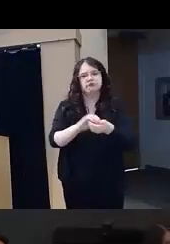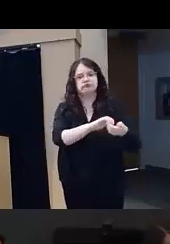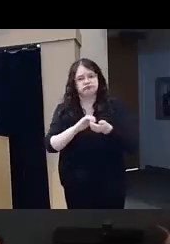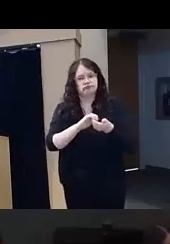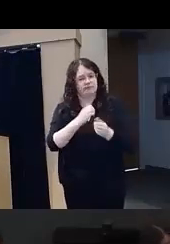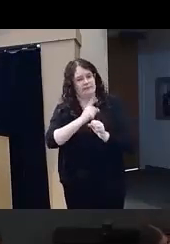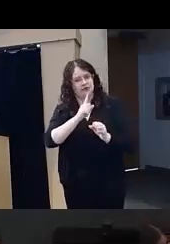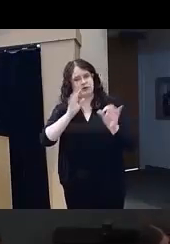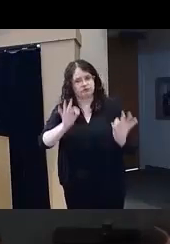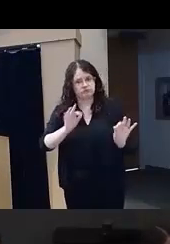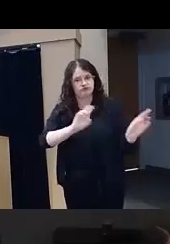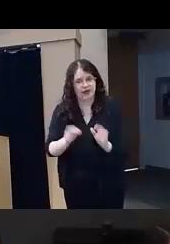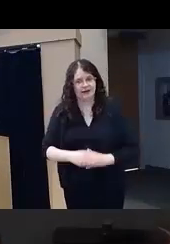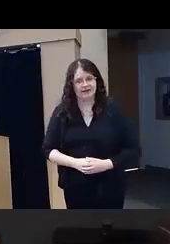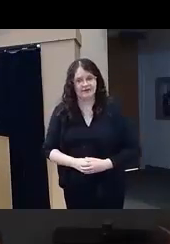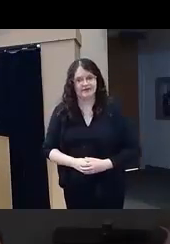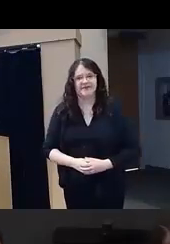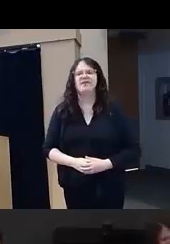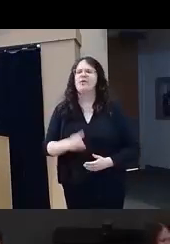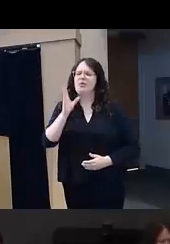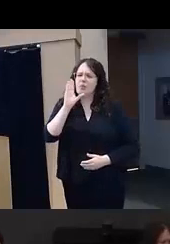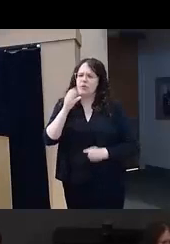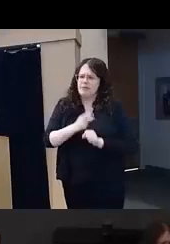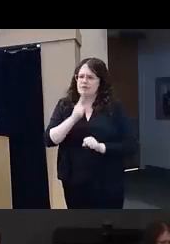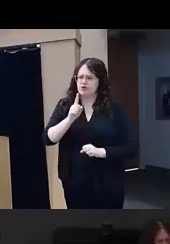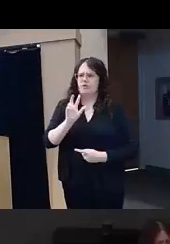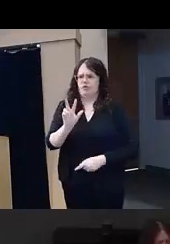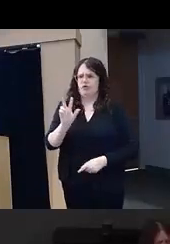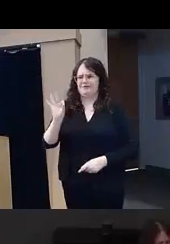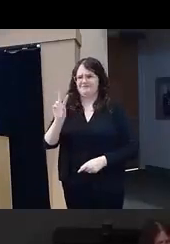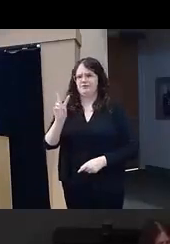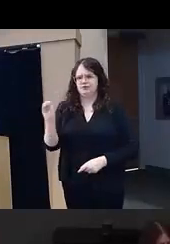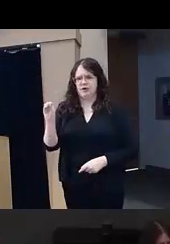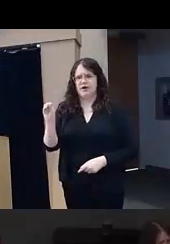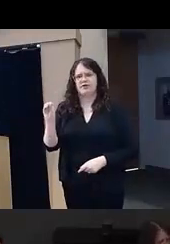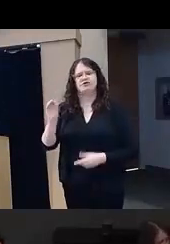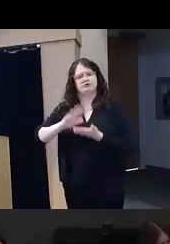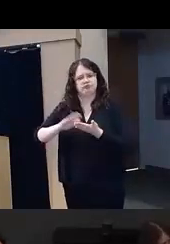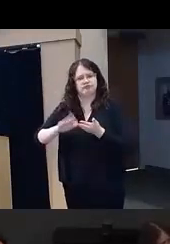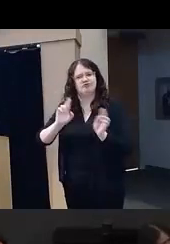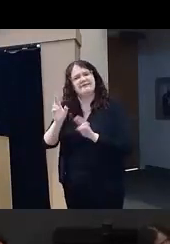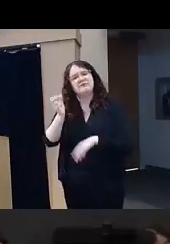and we'll get three 9200 ready as well it'll take some time it will take some demolition but